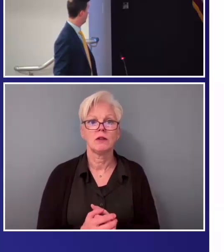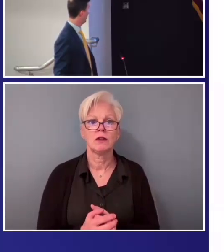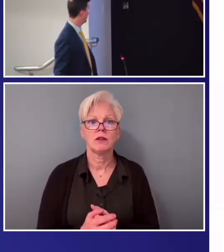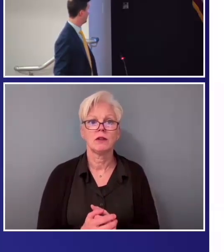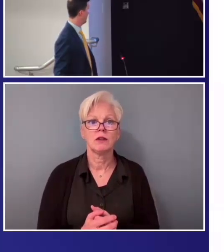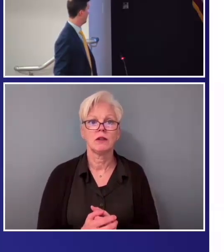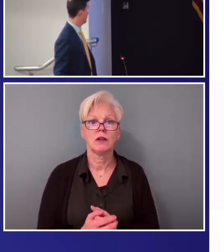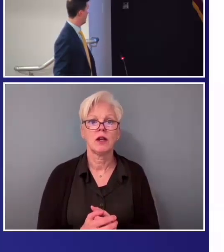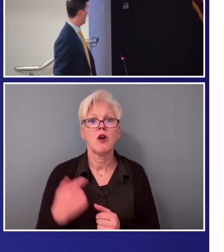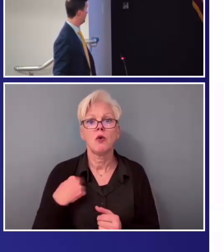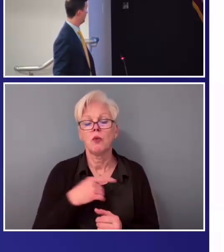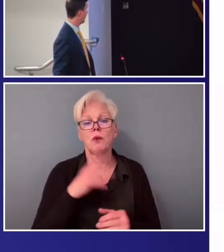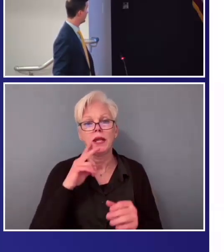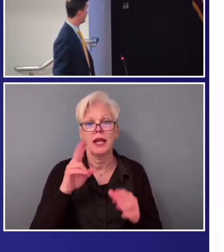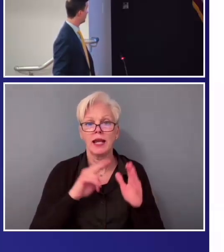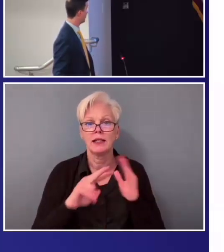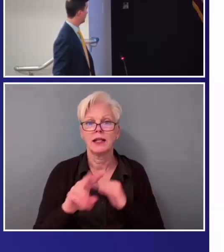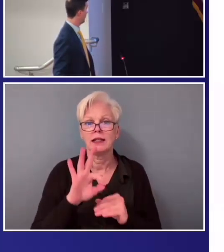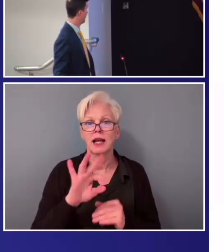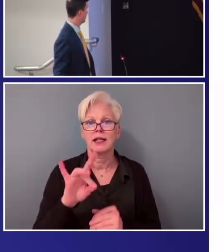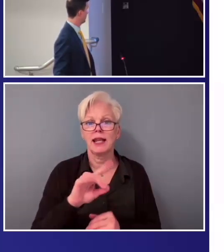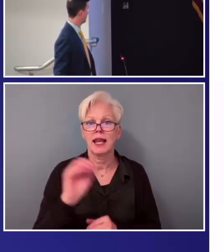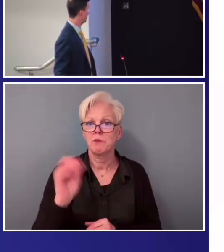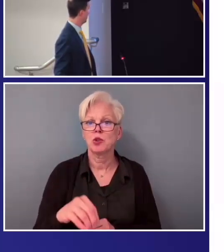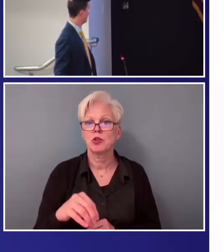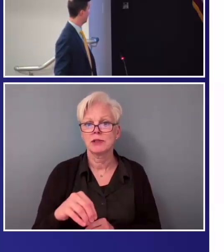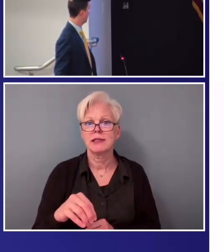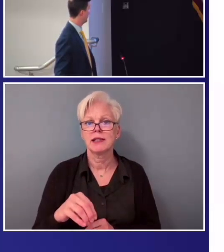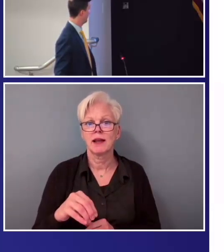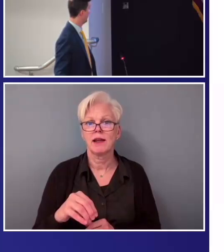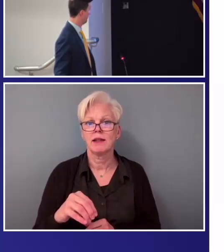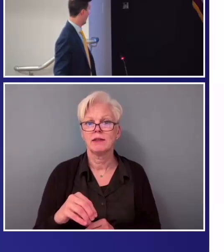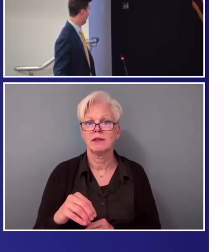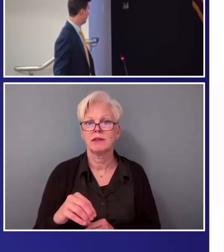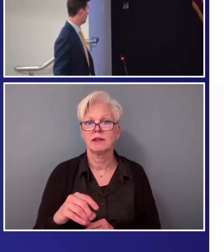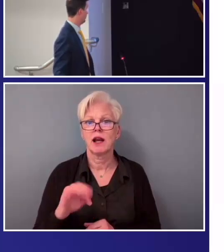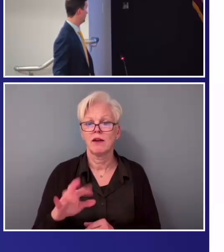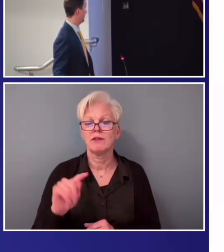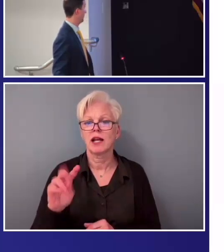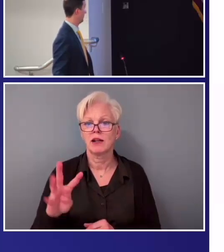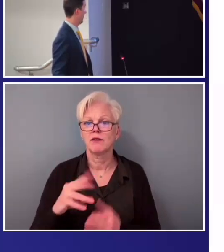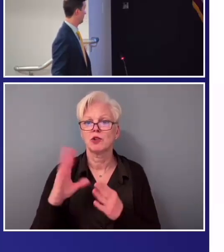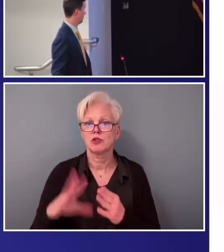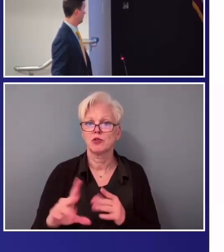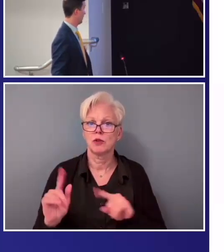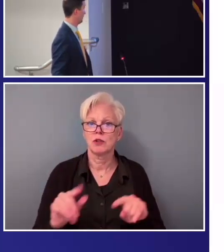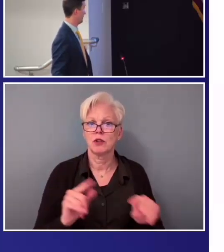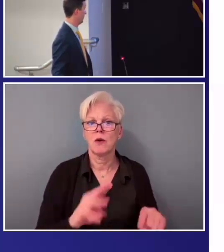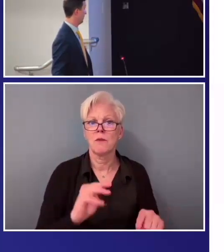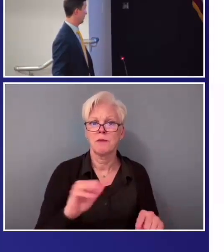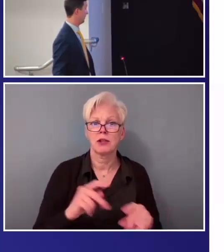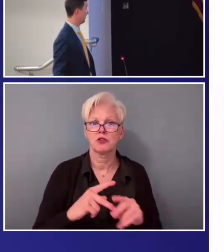We anticipate that 98% of Title IV students attending master's programs in alternative